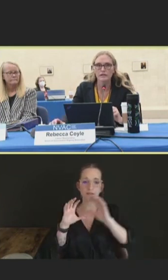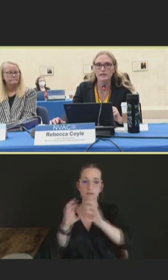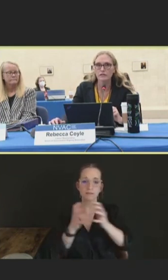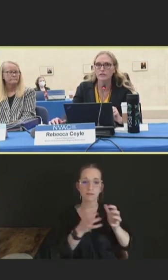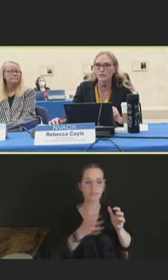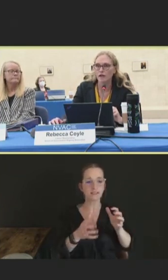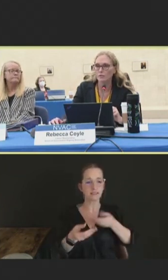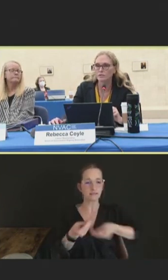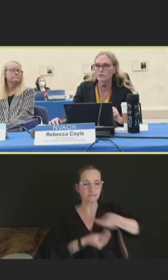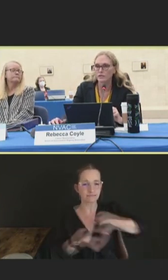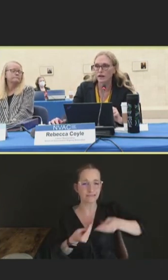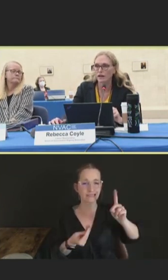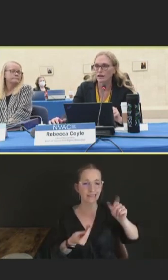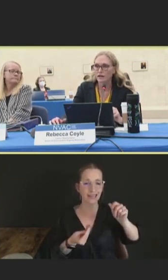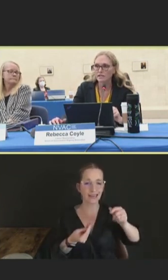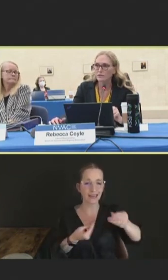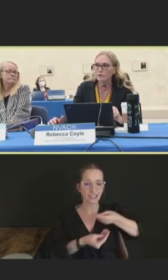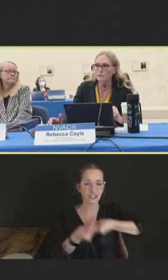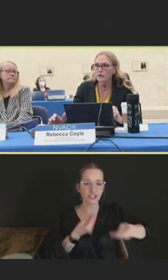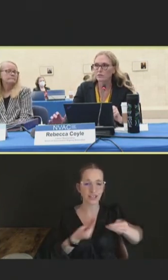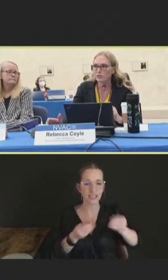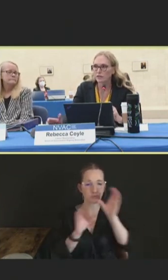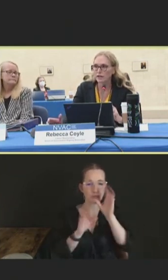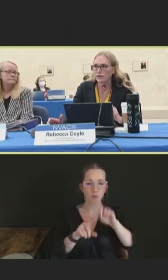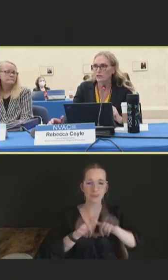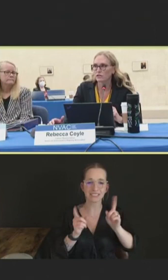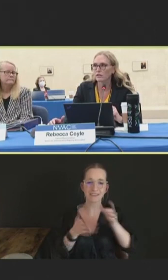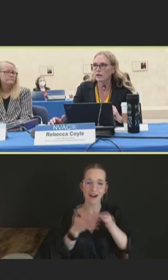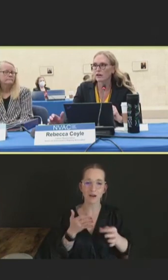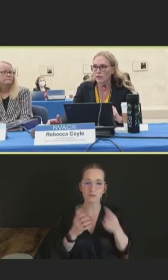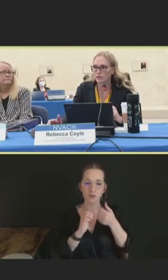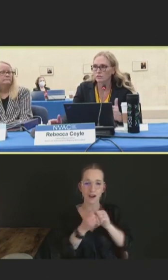several different options for that. Some of which might be a direct connection already, others are